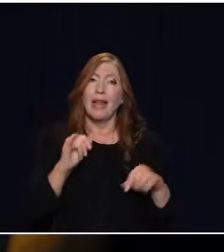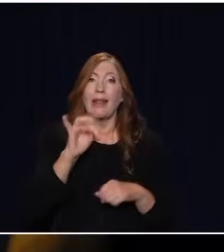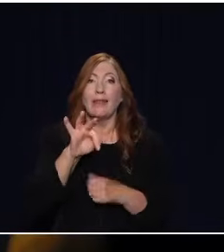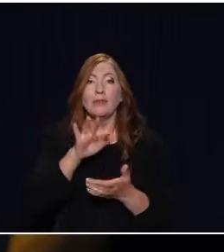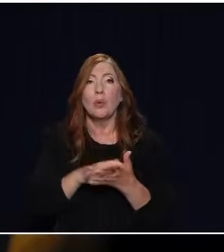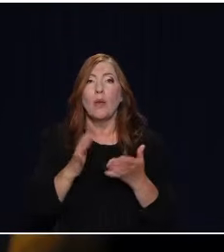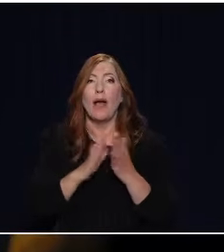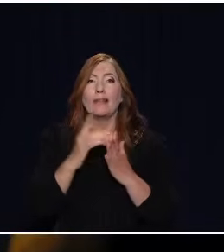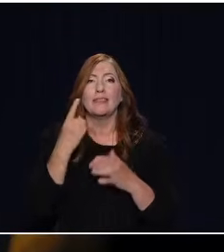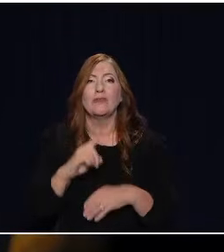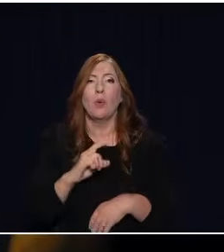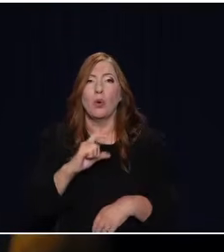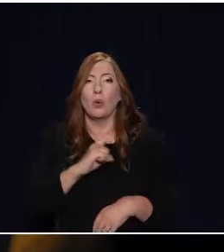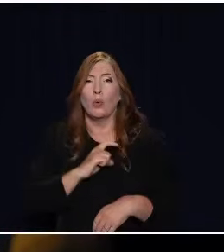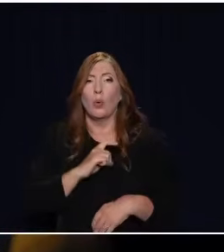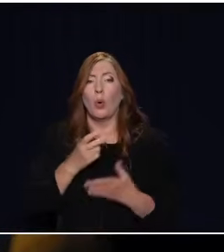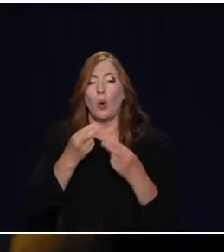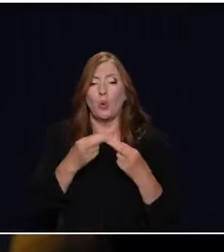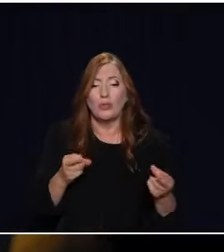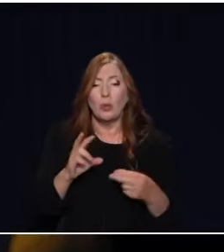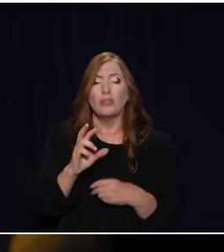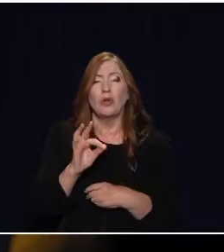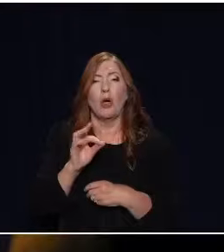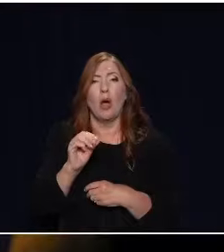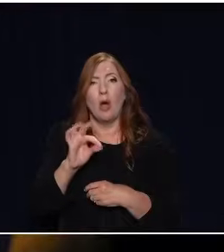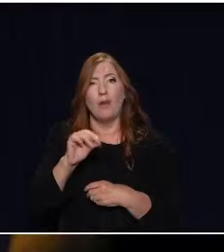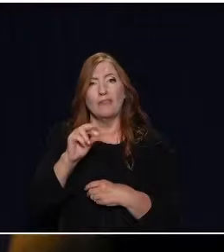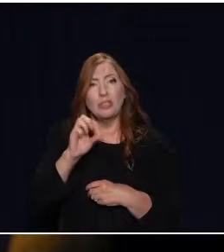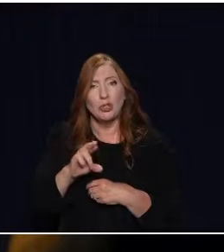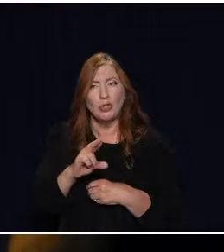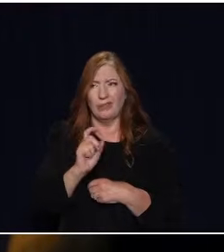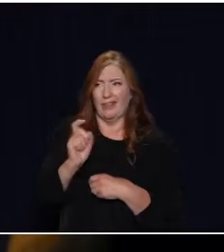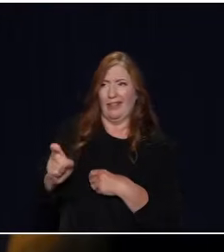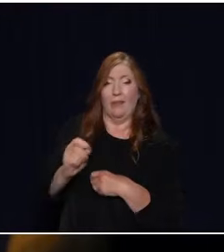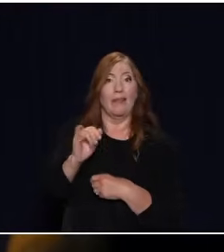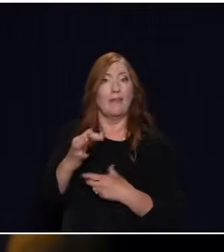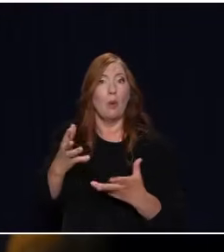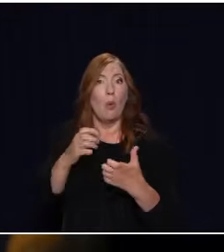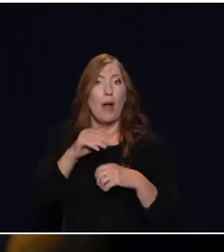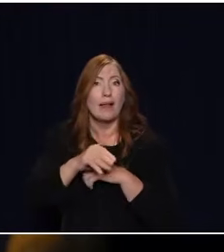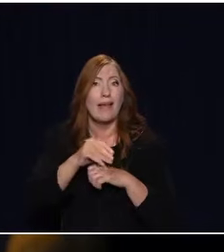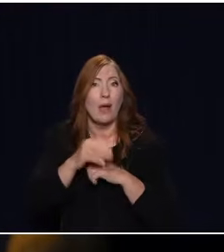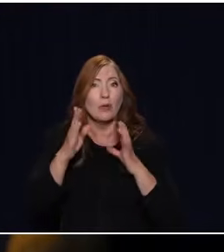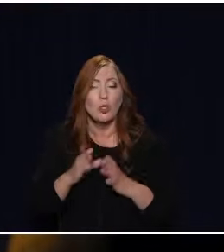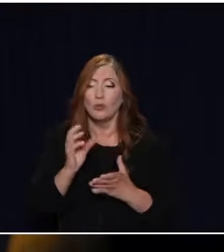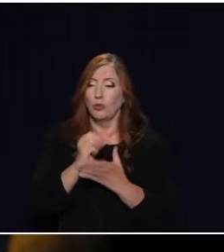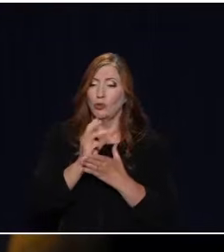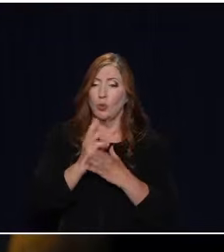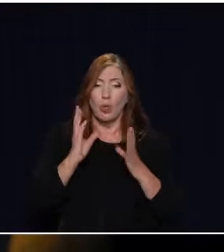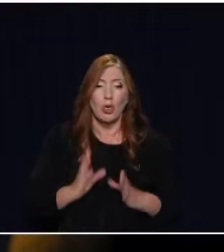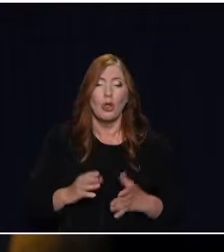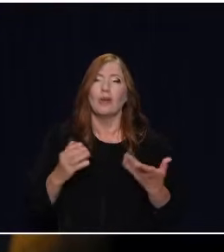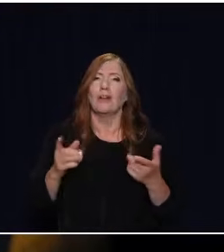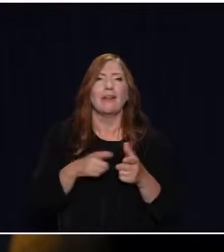WITHOUT USING MY PERSONAL IDEOLOGY, I'M ABOUT HELPING STUDENTS TO SUCCEED. IF THAT SCHOOL IS ASKING FOR A